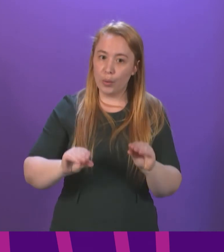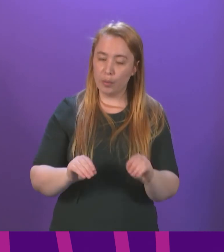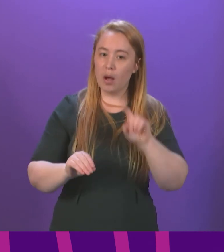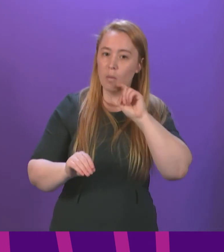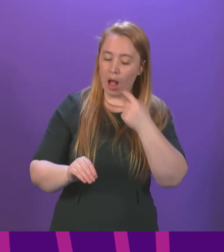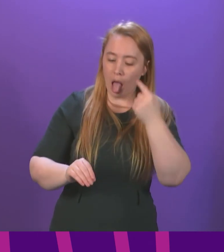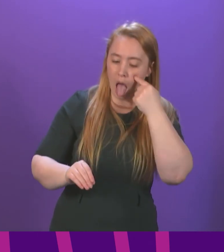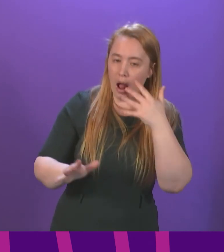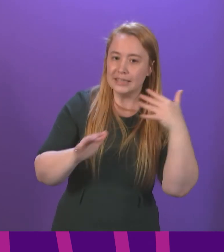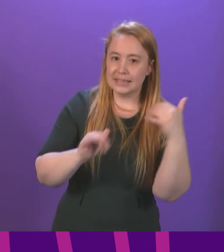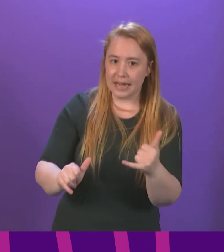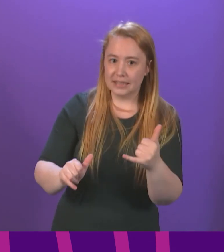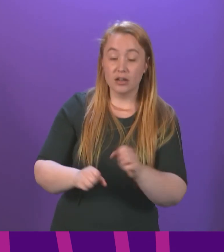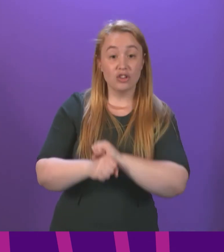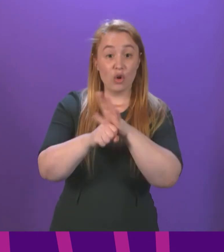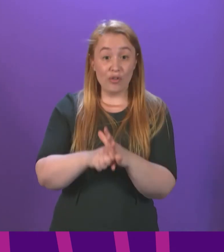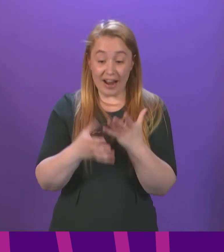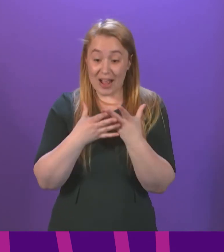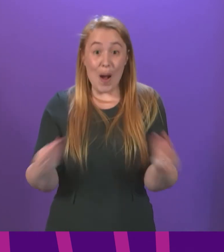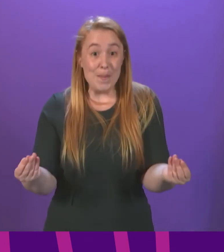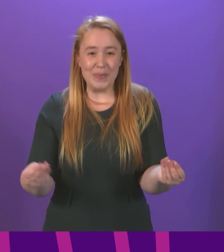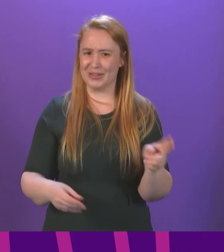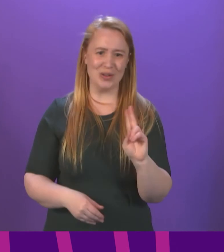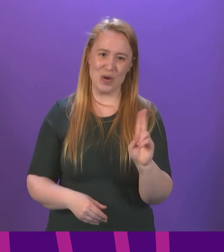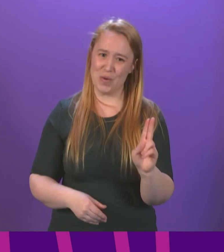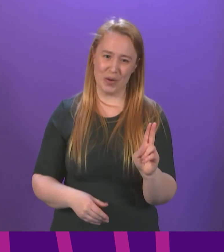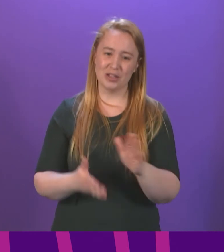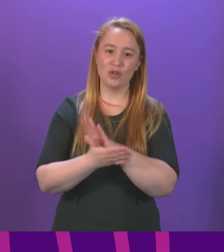Of course, we must remember that the virus has not gone away. Anyone with symptoms should